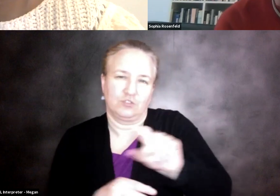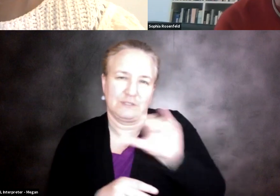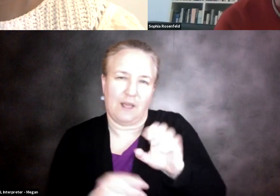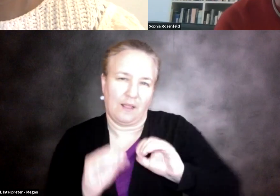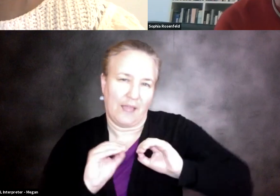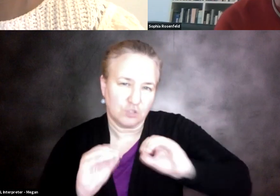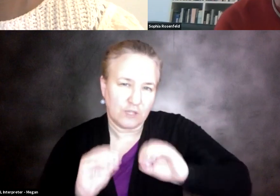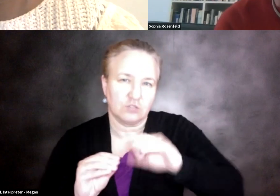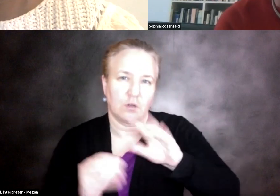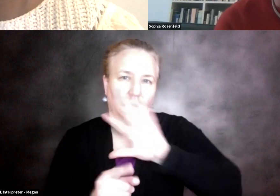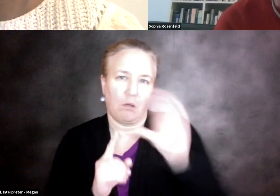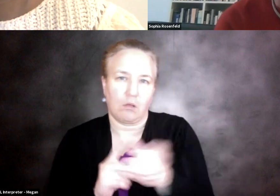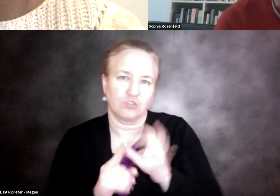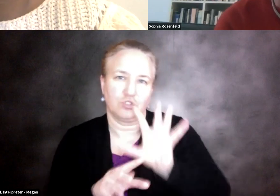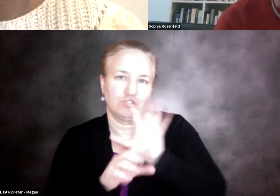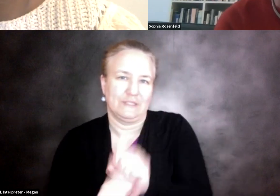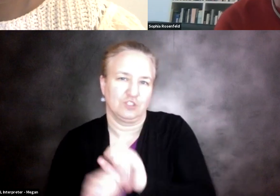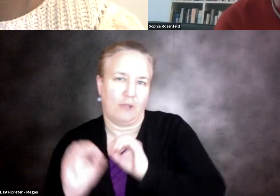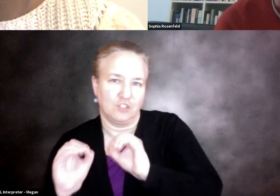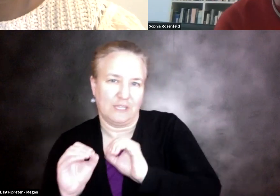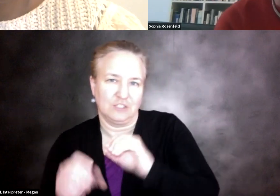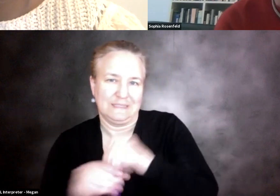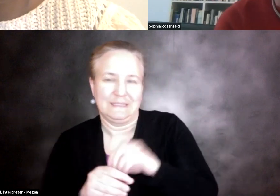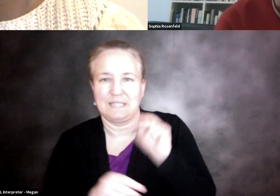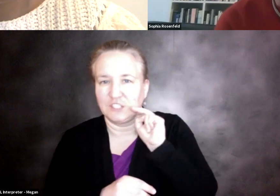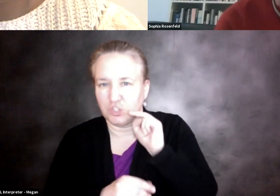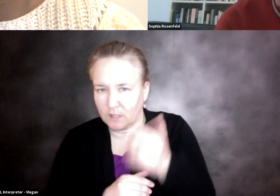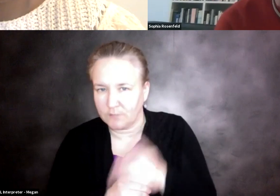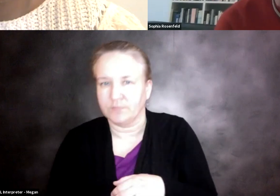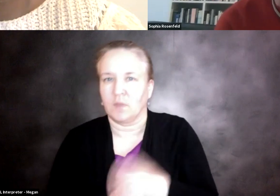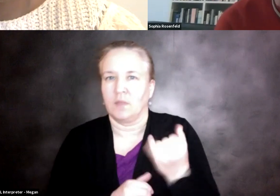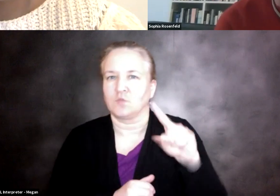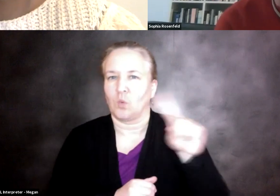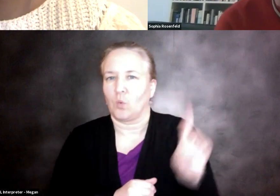and cultural or traditional education in Nigeria? So that's one question, particularly developing